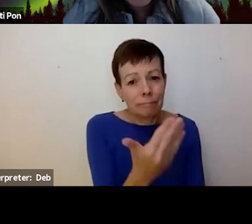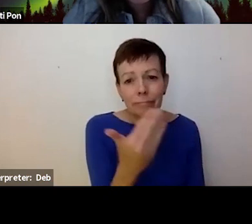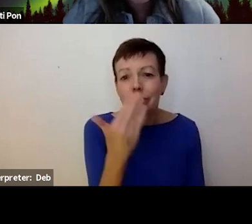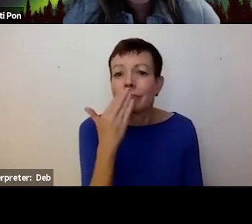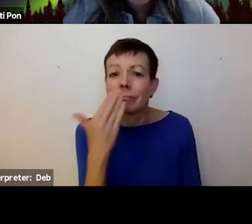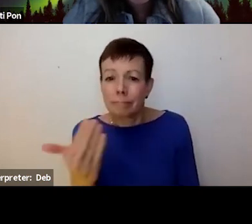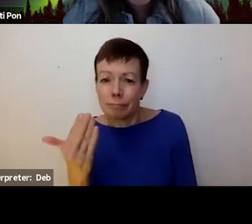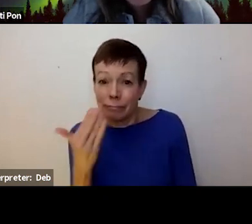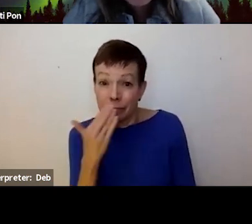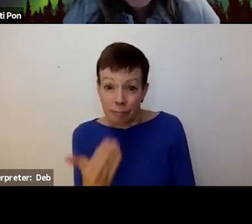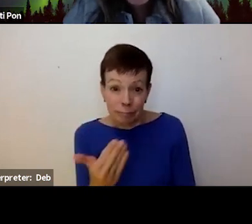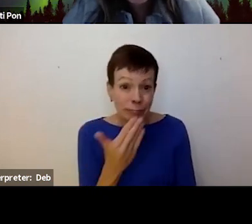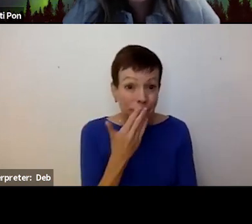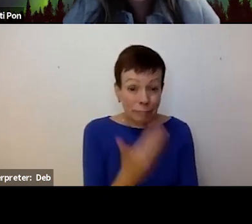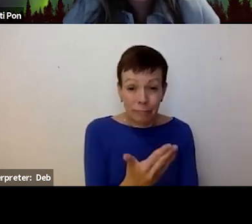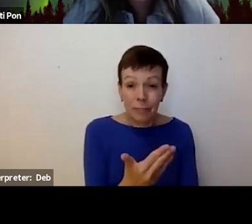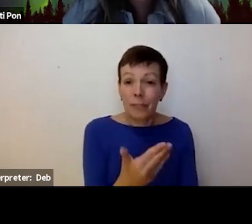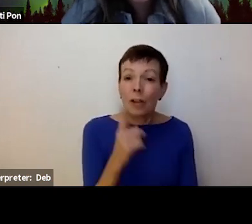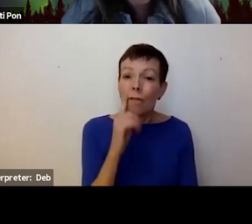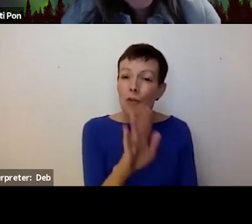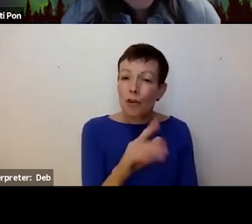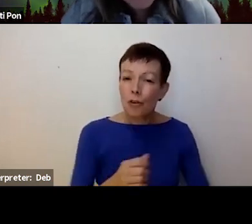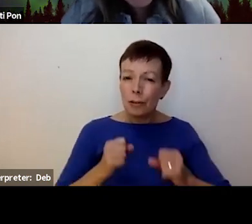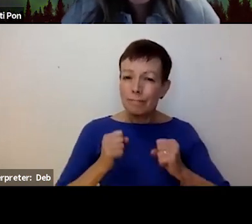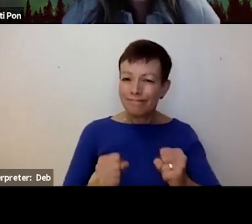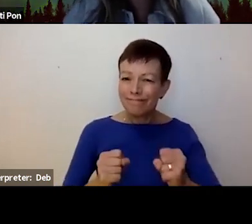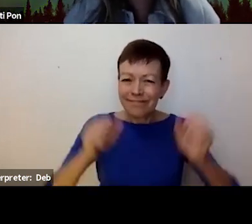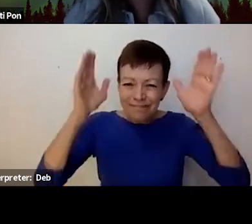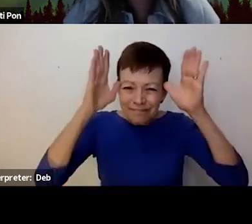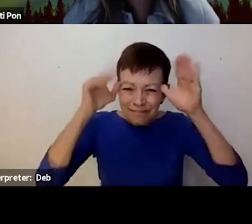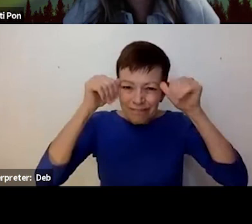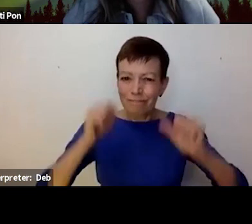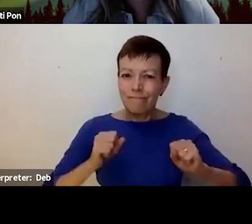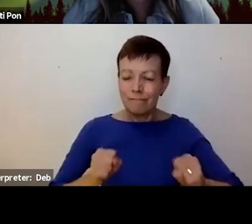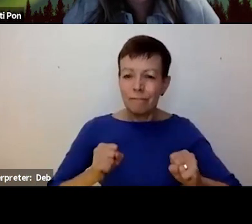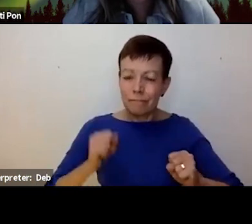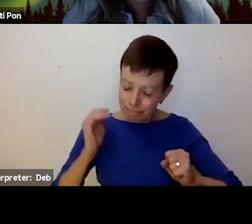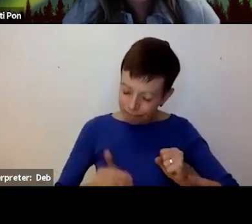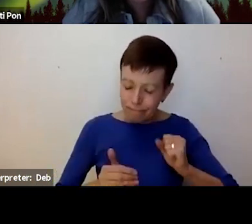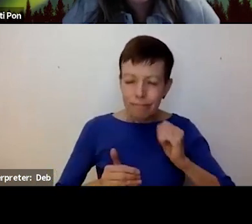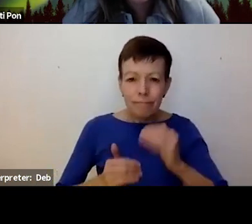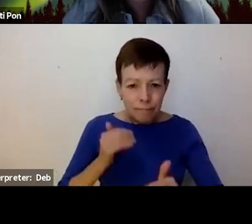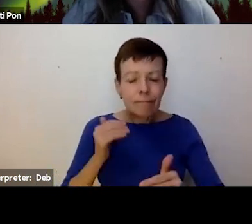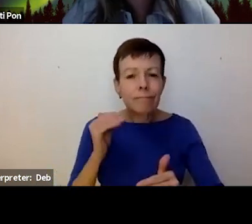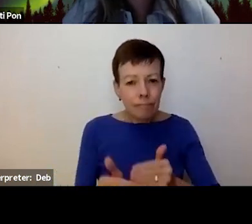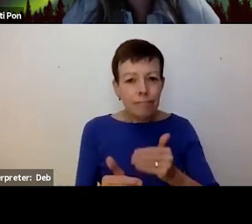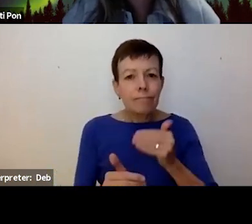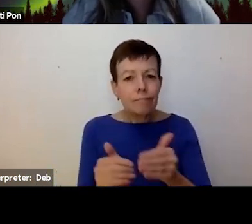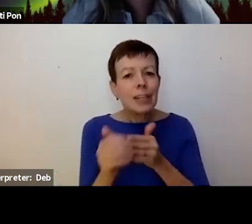having the strength and the stick to it ness to to lead this work. And